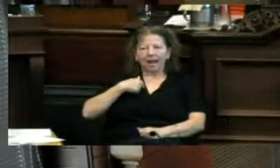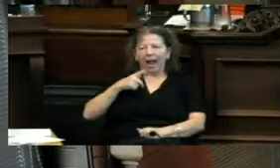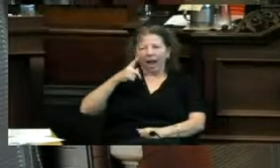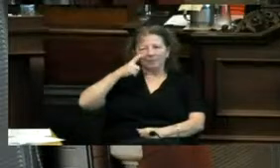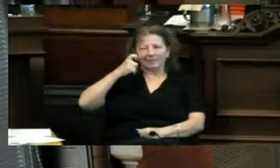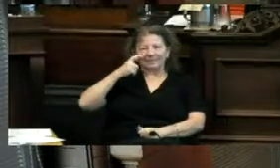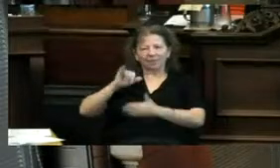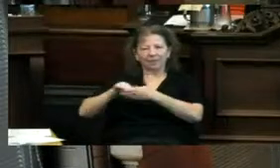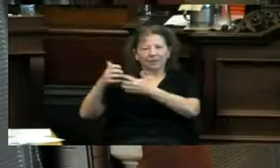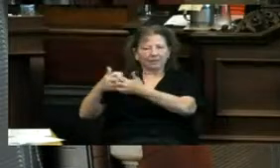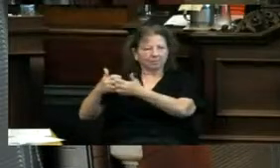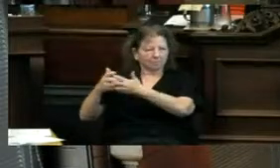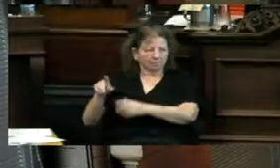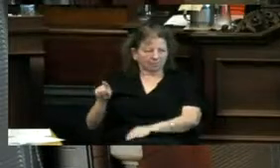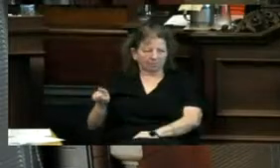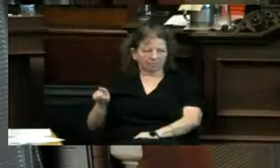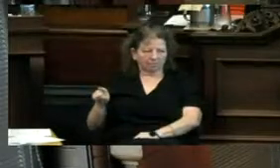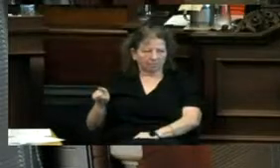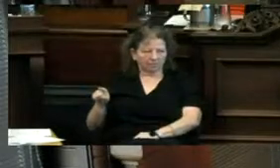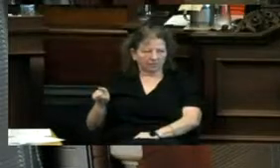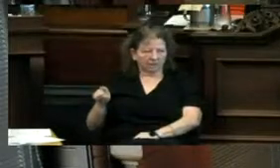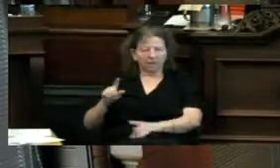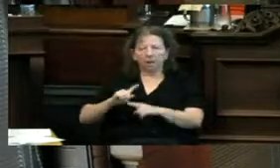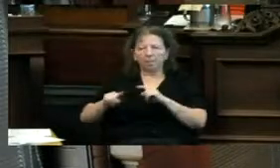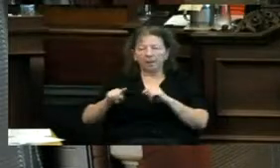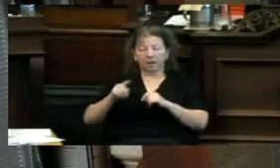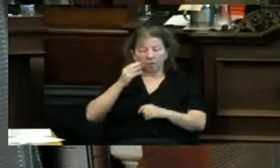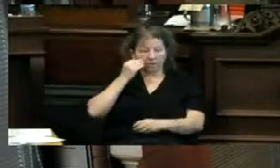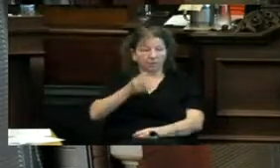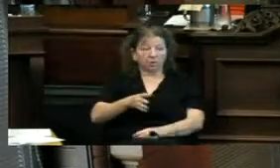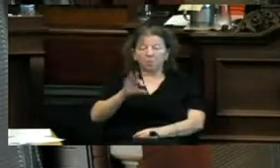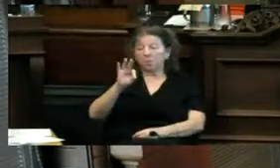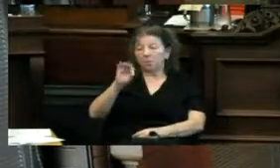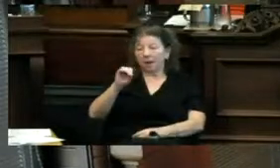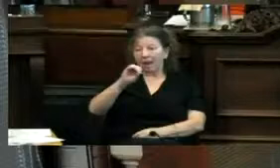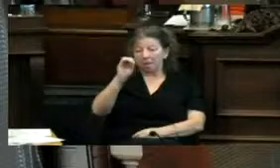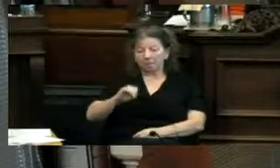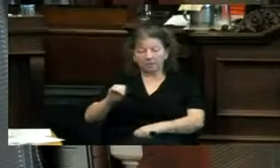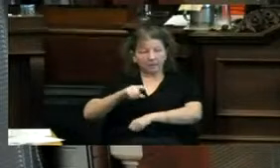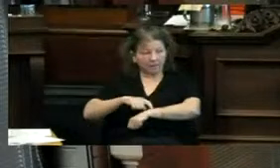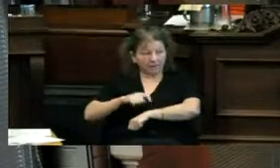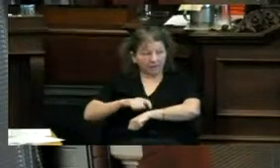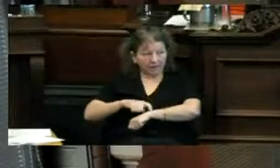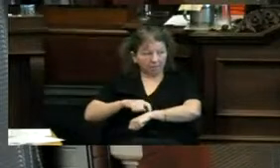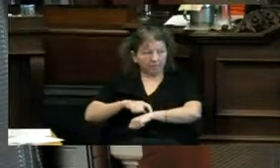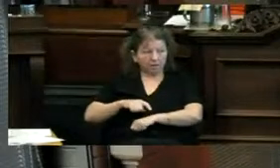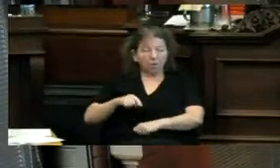because I will tell you at first I was I was a ShotSpotter